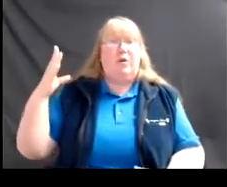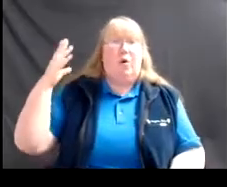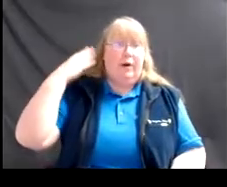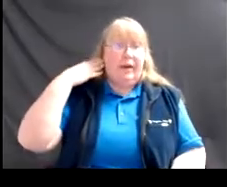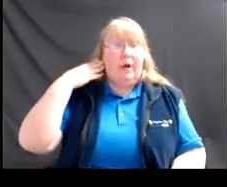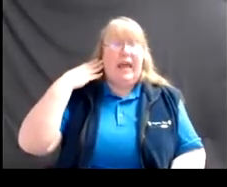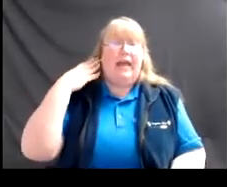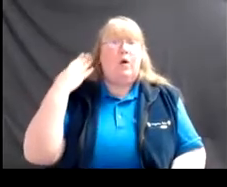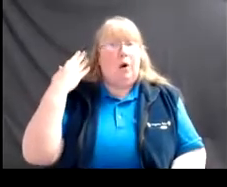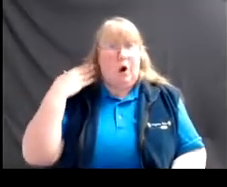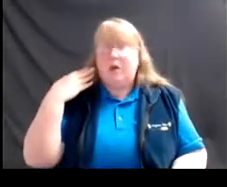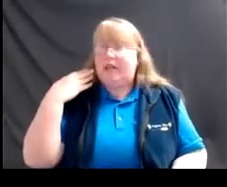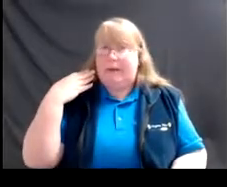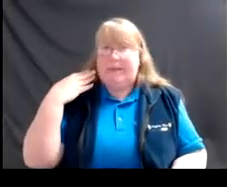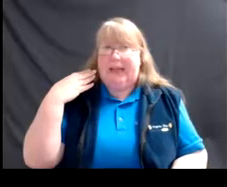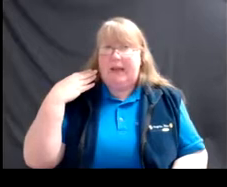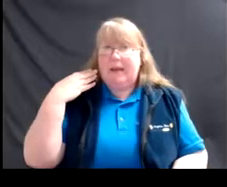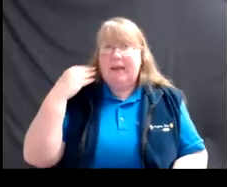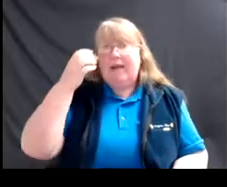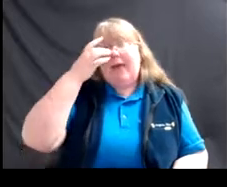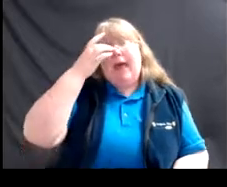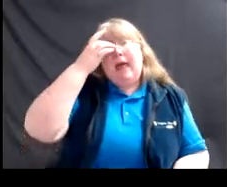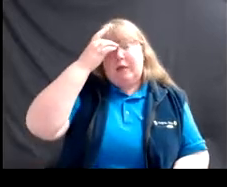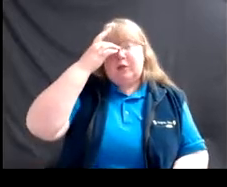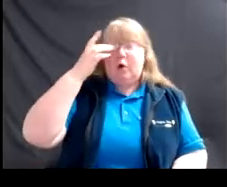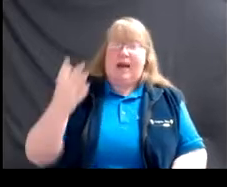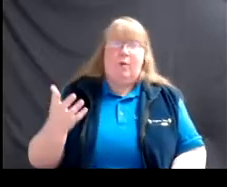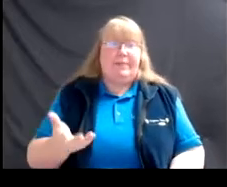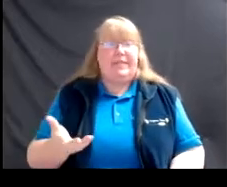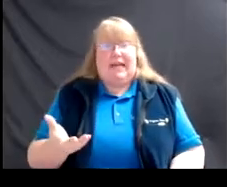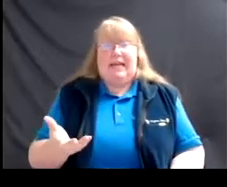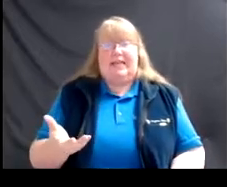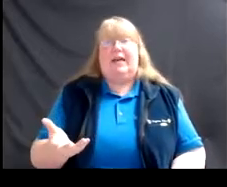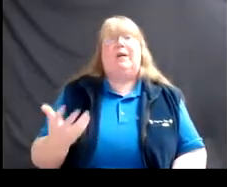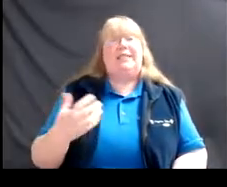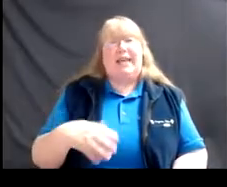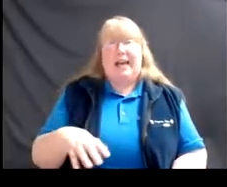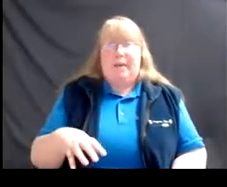your hearing aid or cochlear implant. There is a great website that was set up